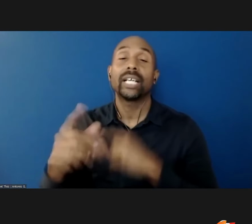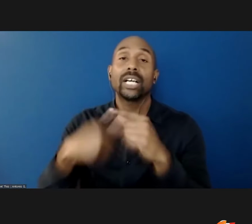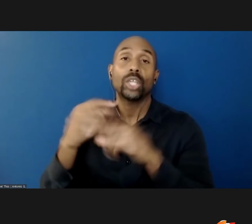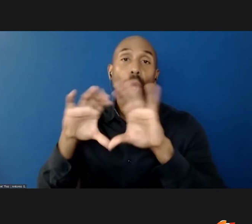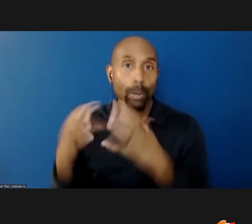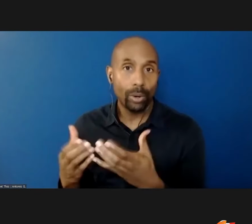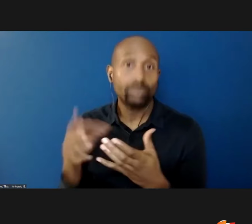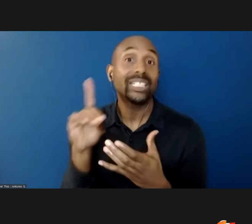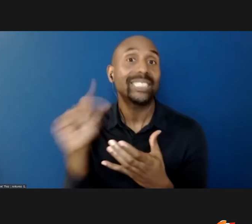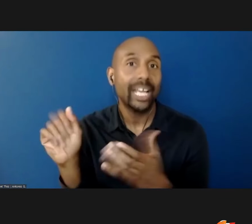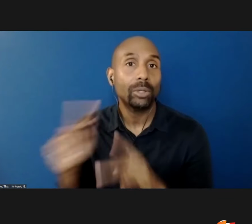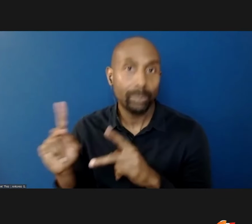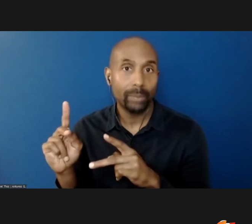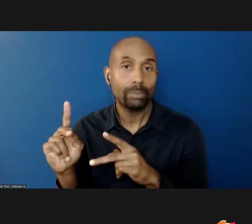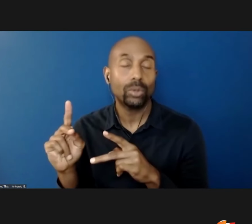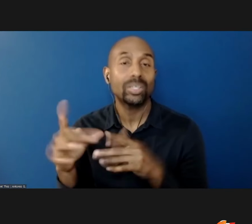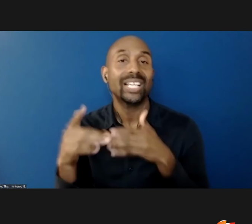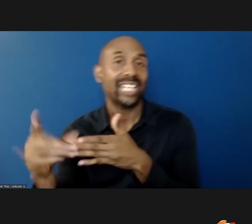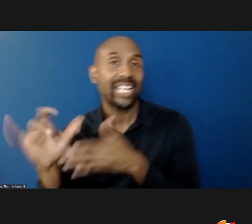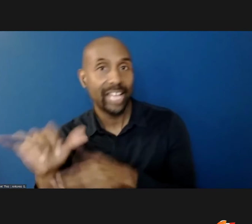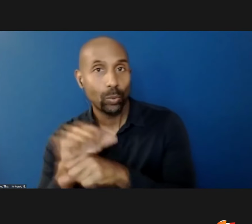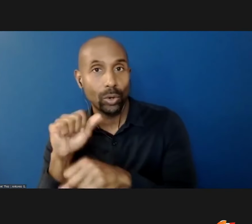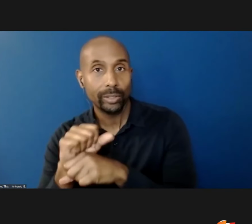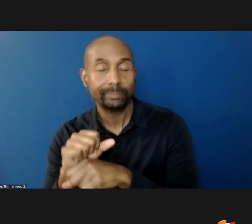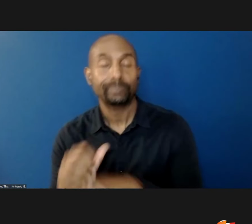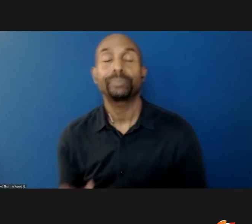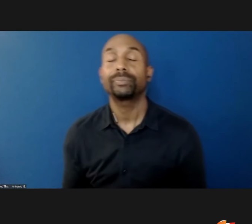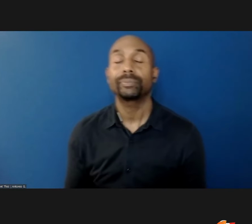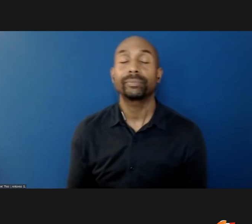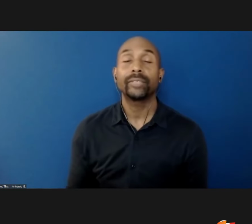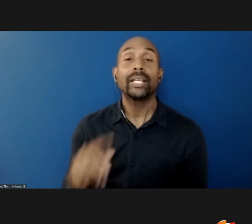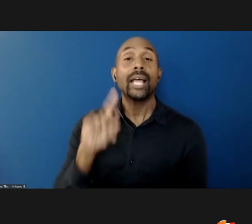excited to have you on, what is one thing you want to focus on as we build equitable